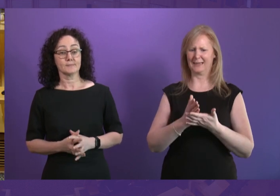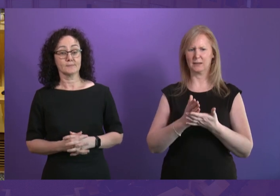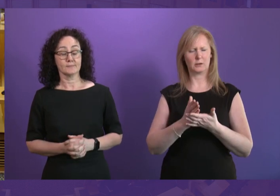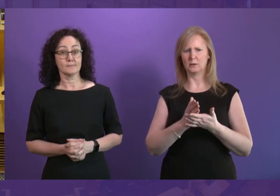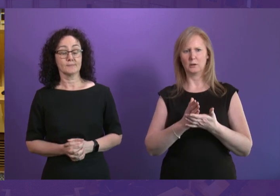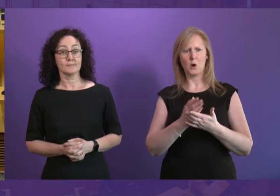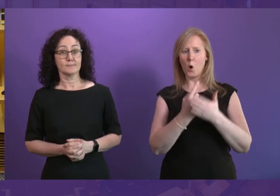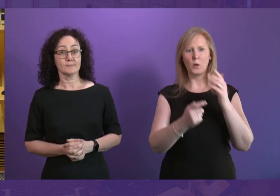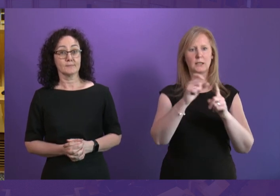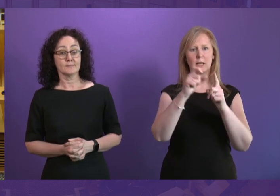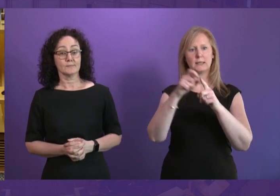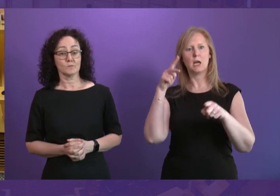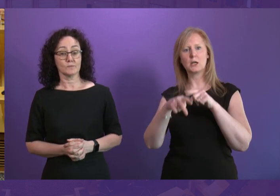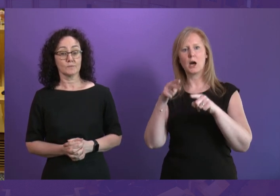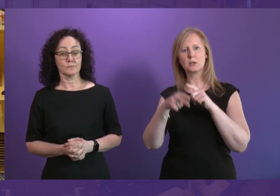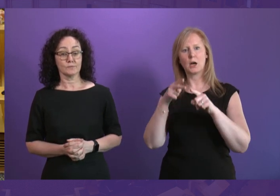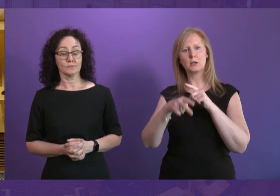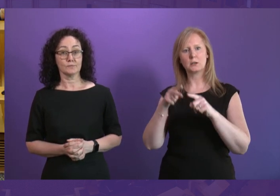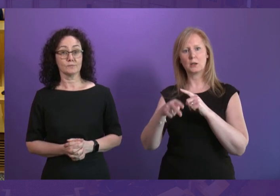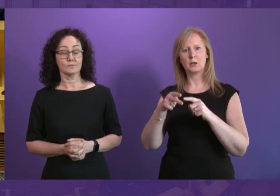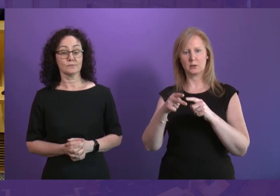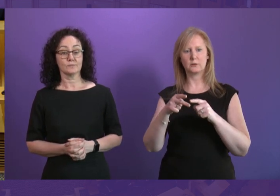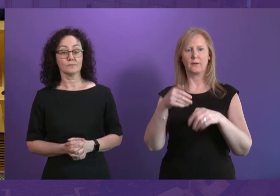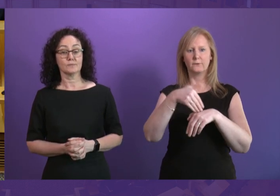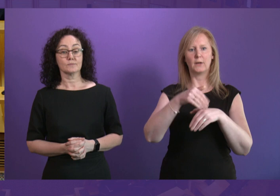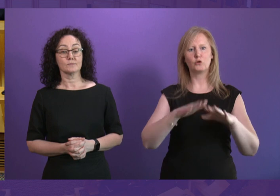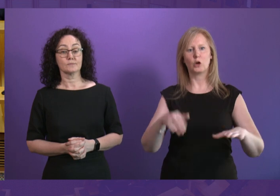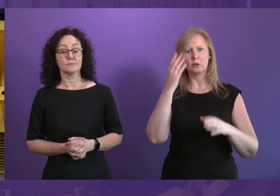cuts to council funding are hitting children’s education. In SNP-run Clackmannanshire Council,